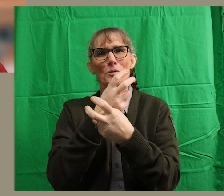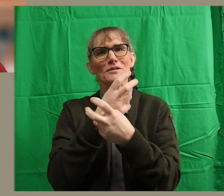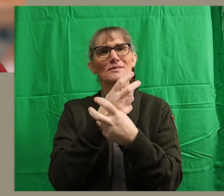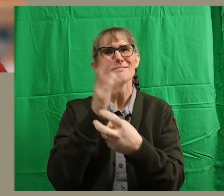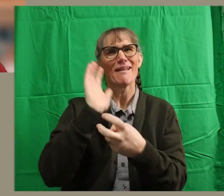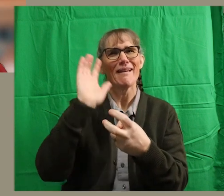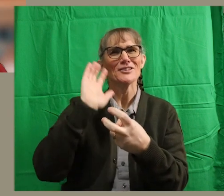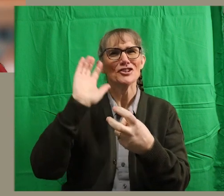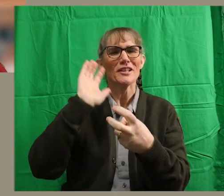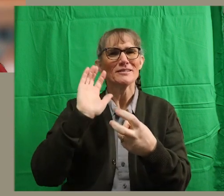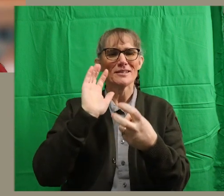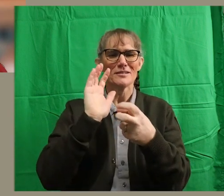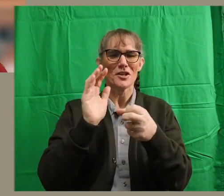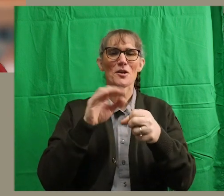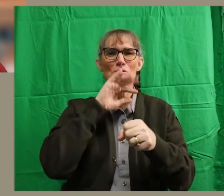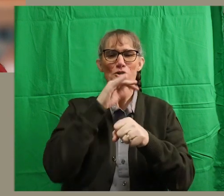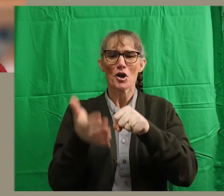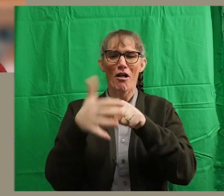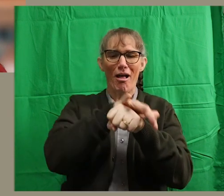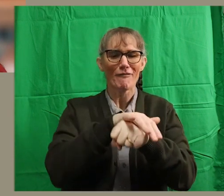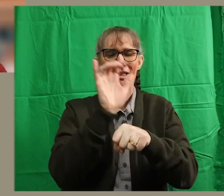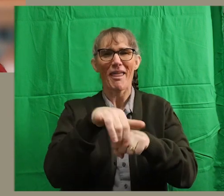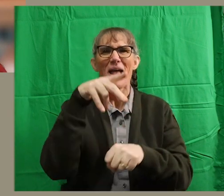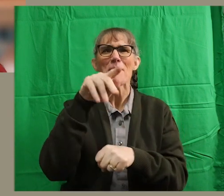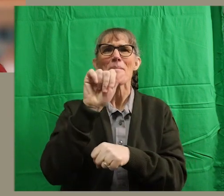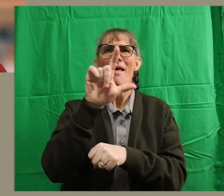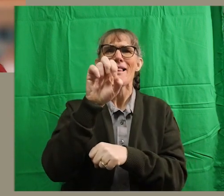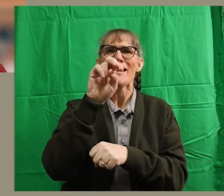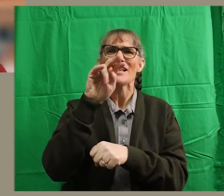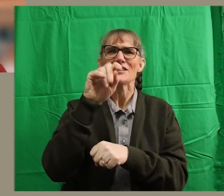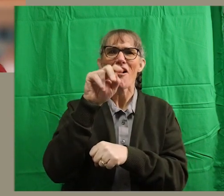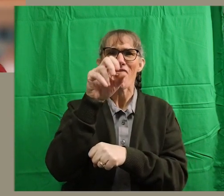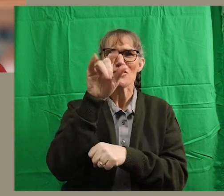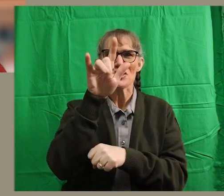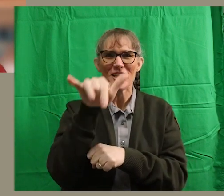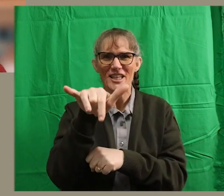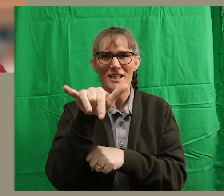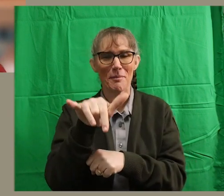only thing was is that I really didn't have any clue on how to get involved in paleontology. So,